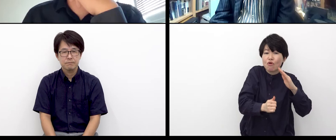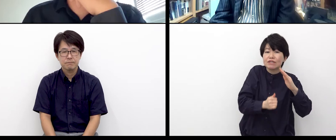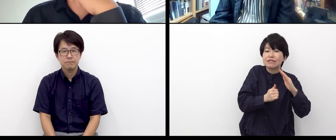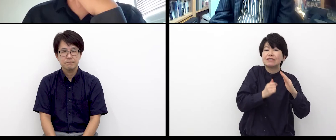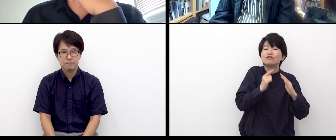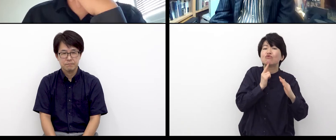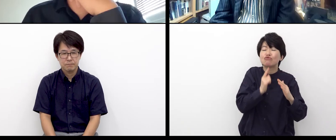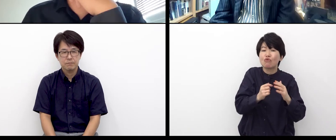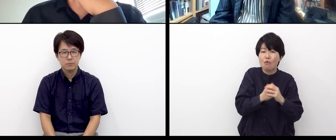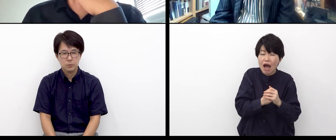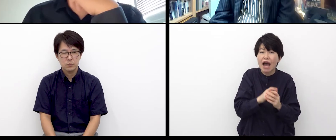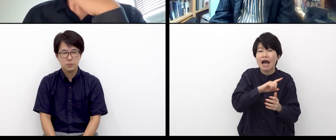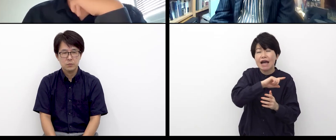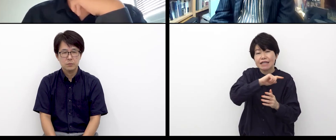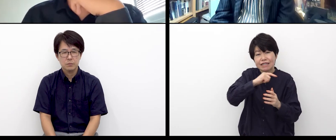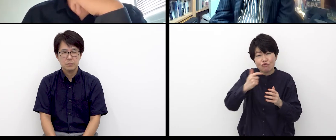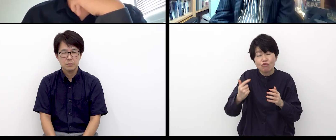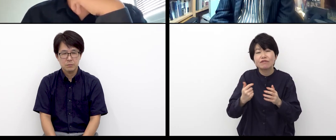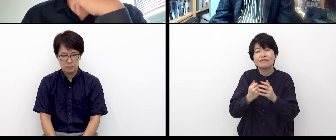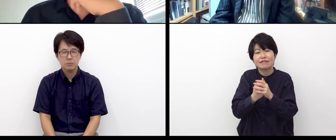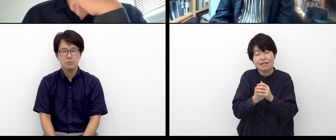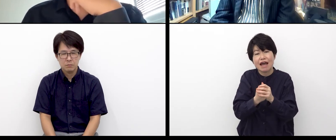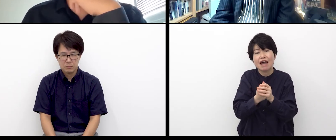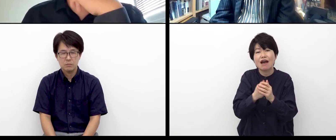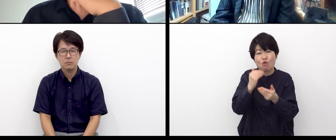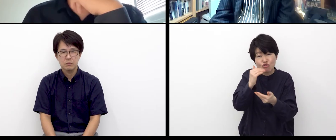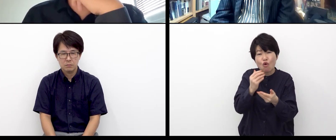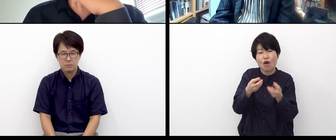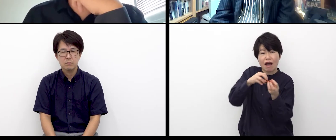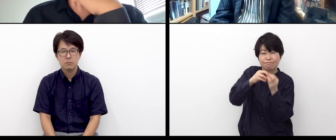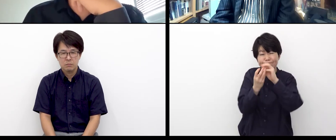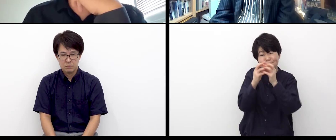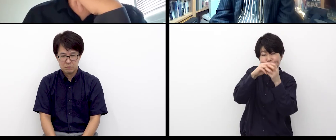caused by many kinds of factors entangled, such as society, individual,